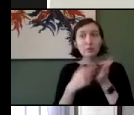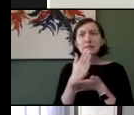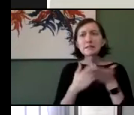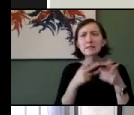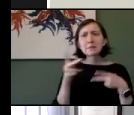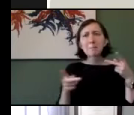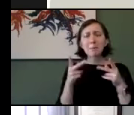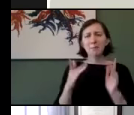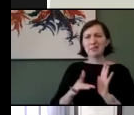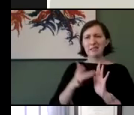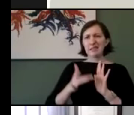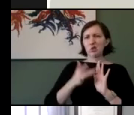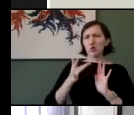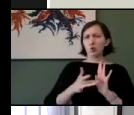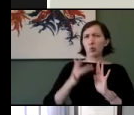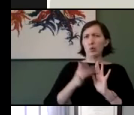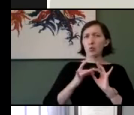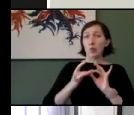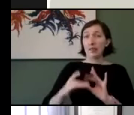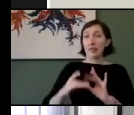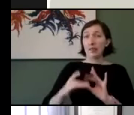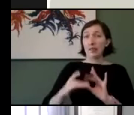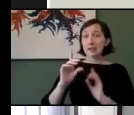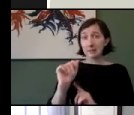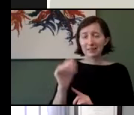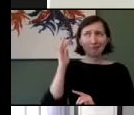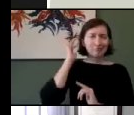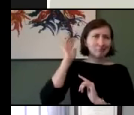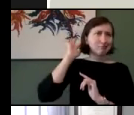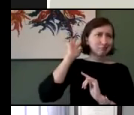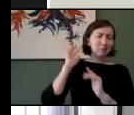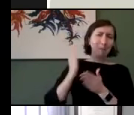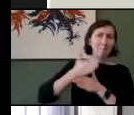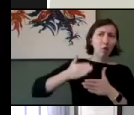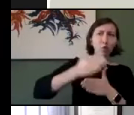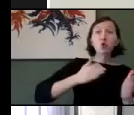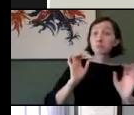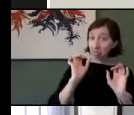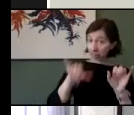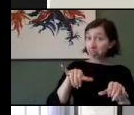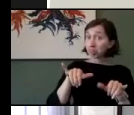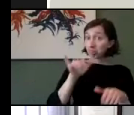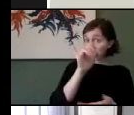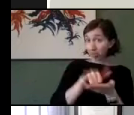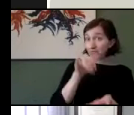that can also help. So behind-the-head fastener or extenders benefit individuals